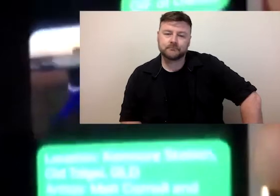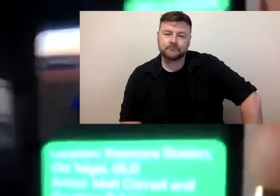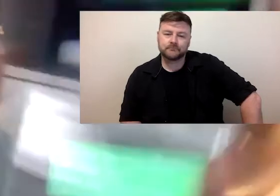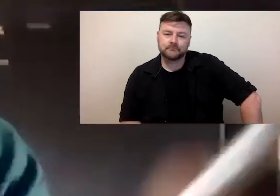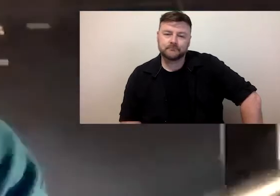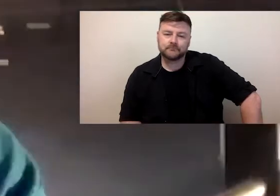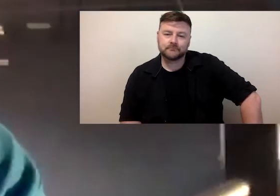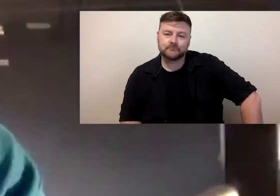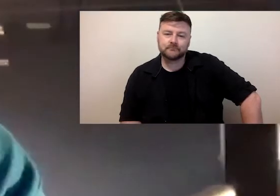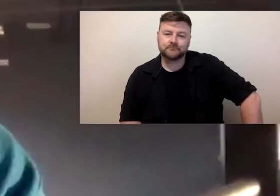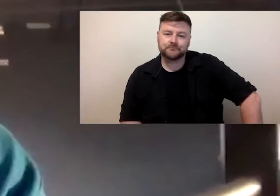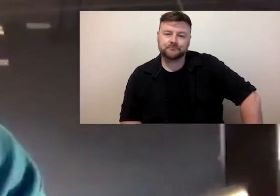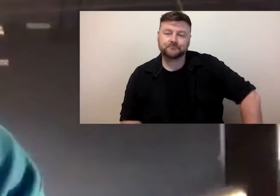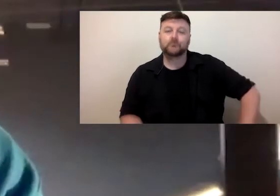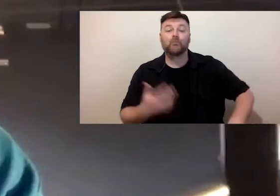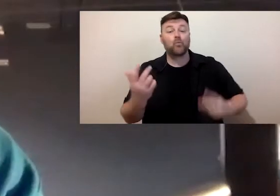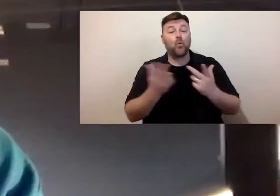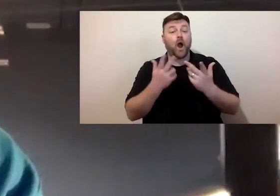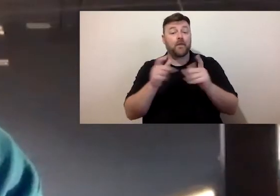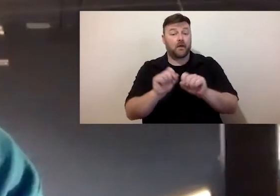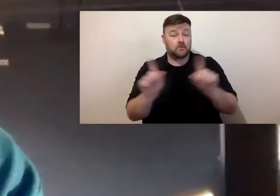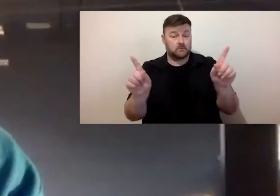Or maybe something like...